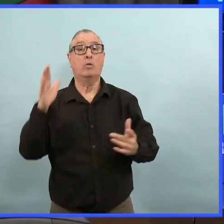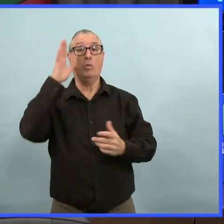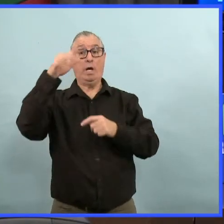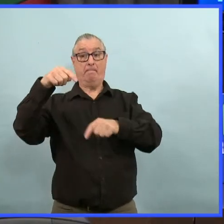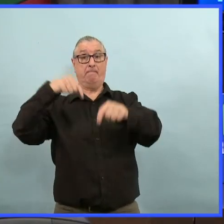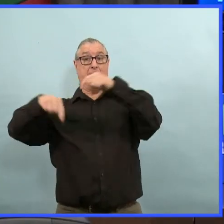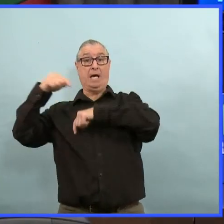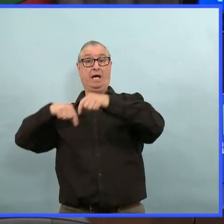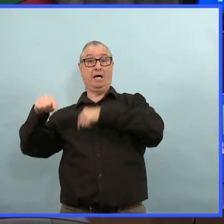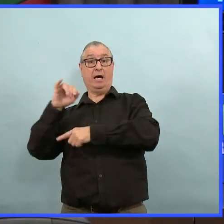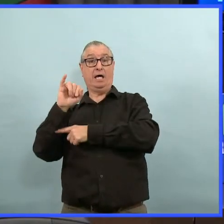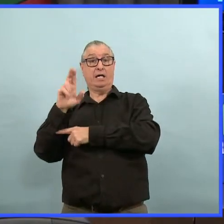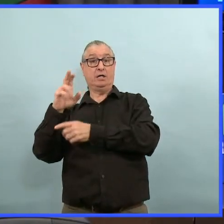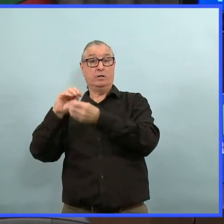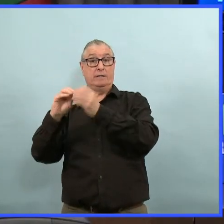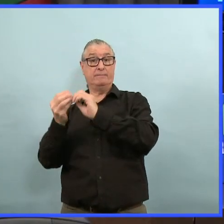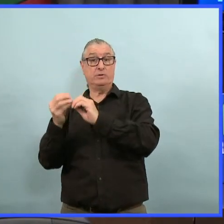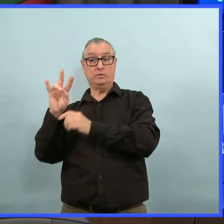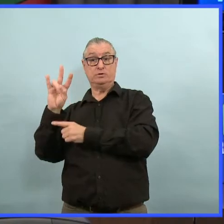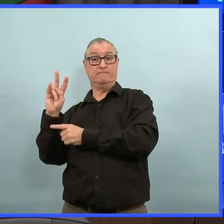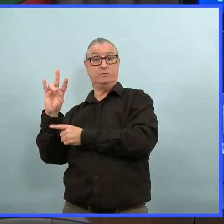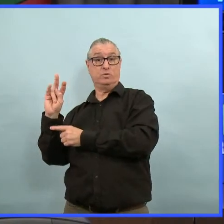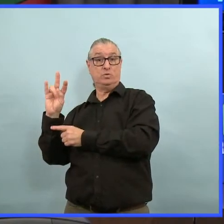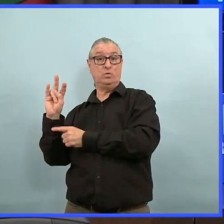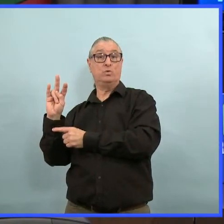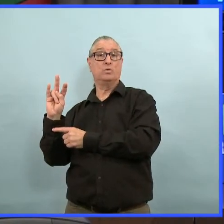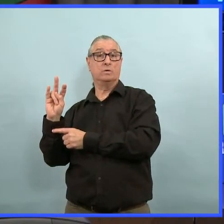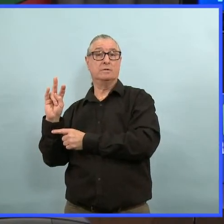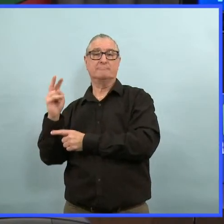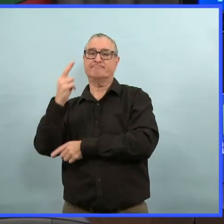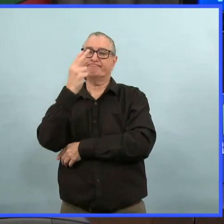and we're working on exactly what that number ought to look like and uh we'll be scaling down